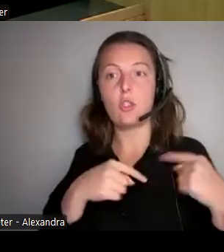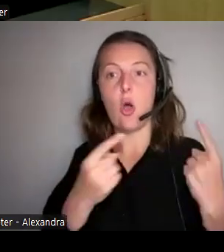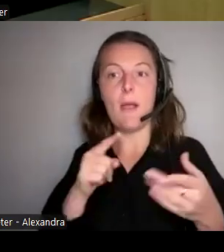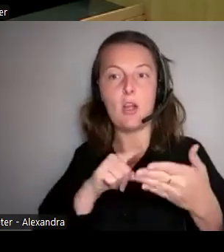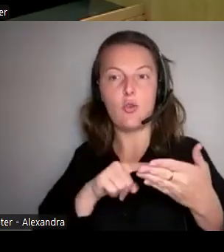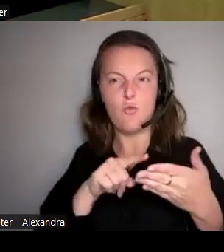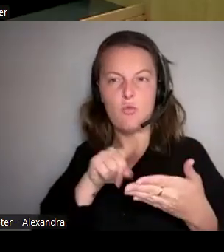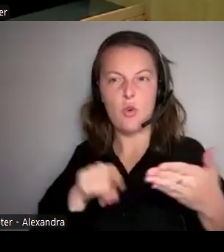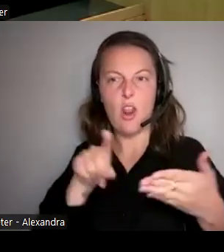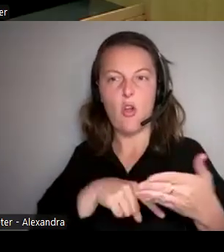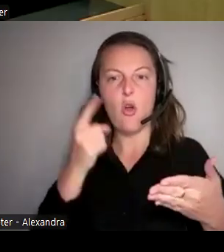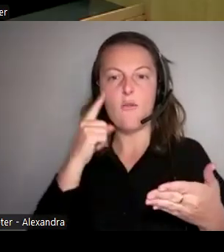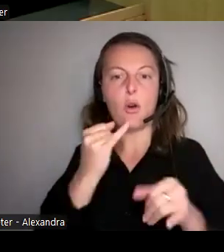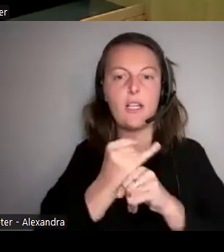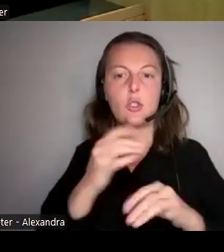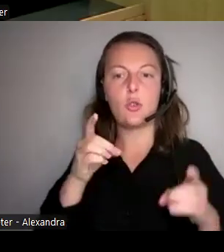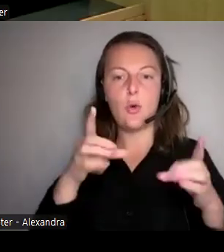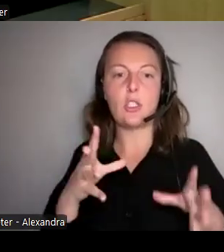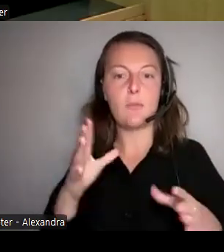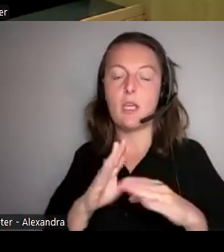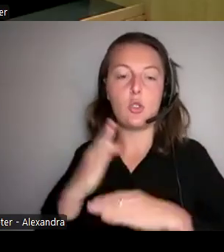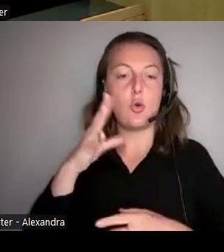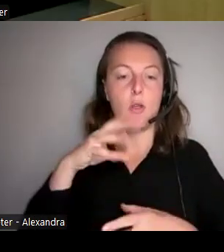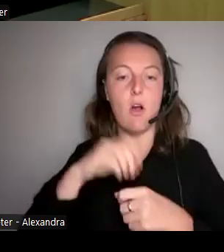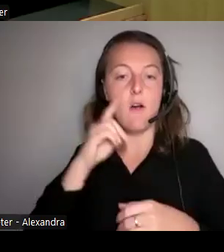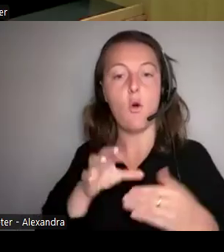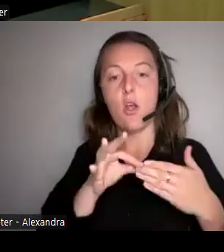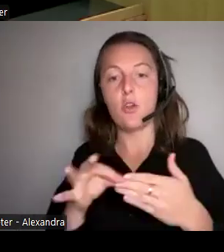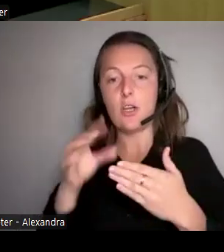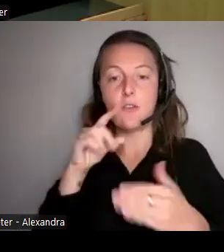being too involved in the direction of science which he feels should come from the community